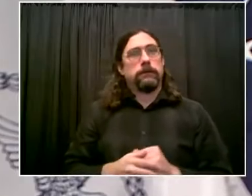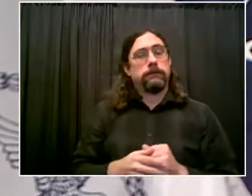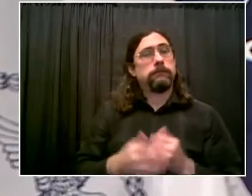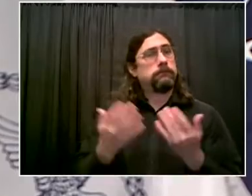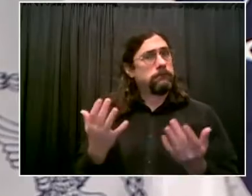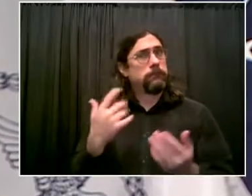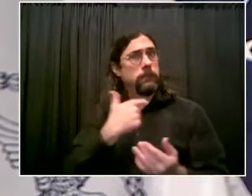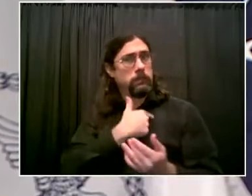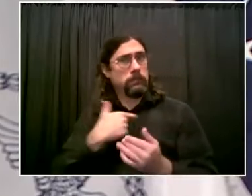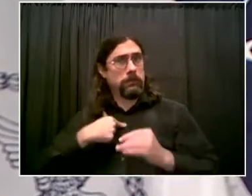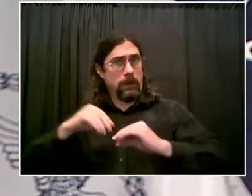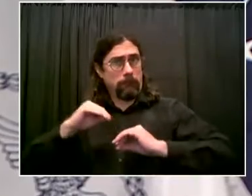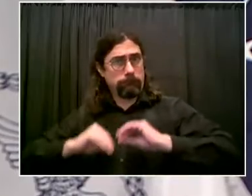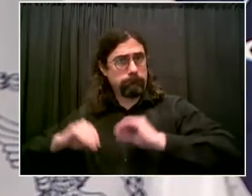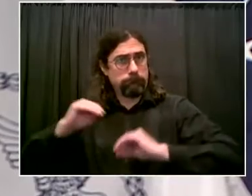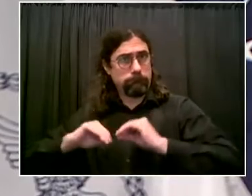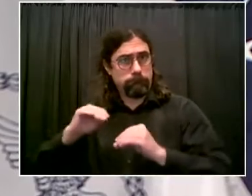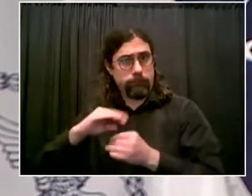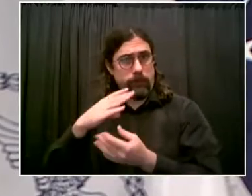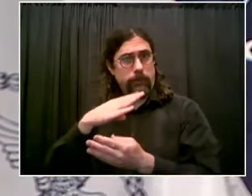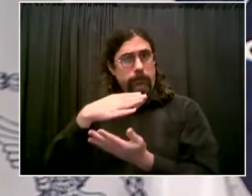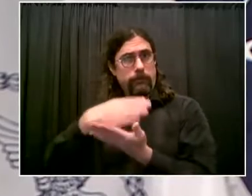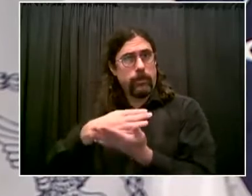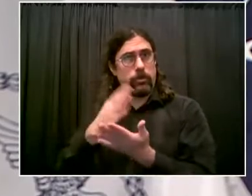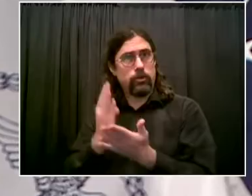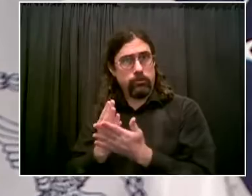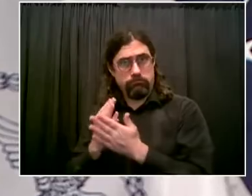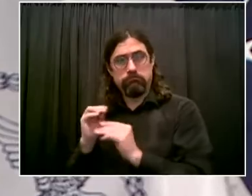MORE SENSE. WE HAVE CONTINUED TO DO THAT WITH